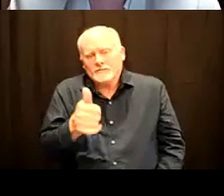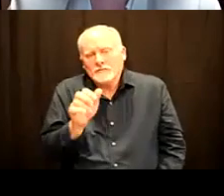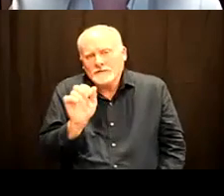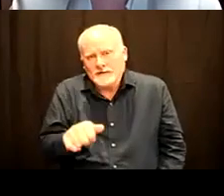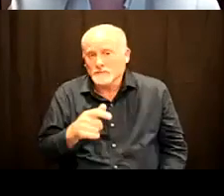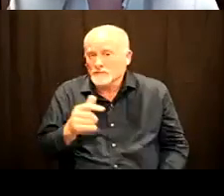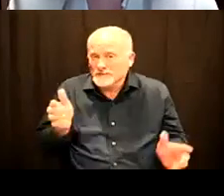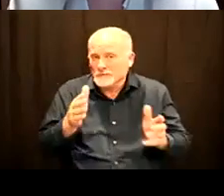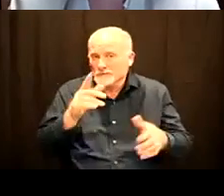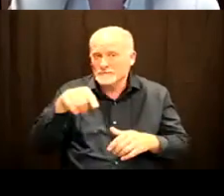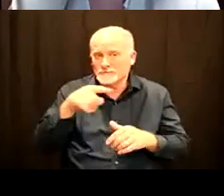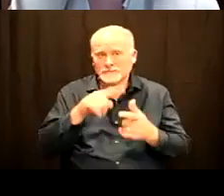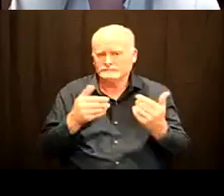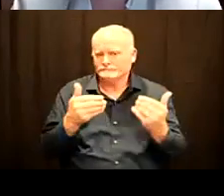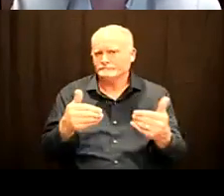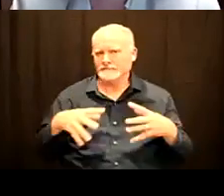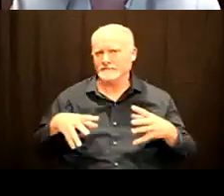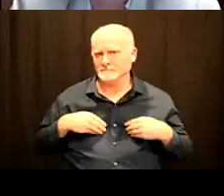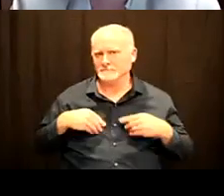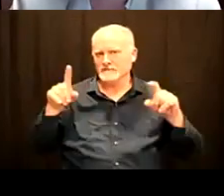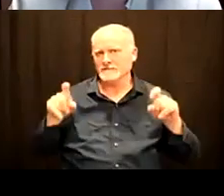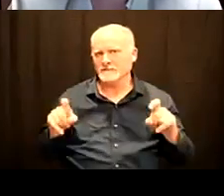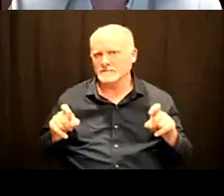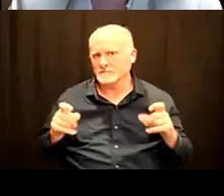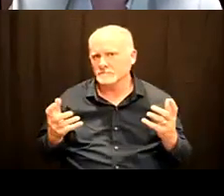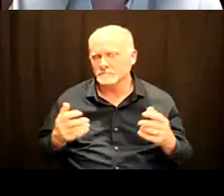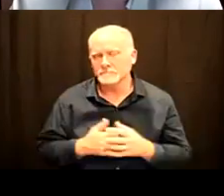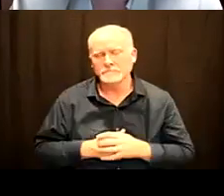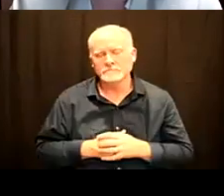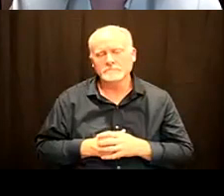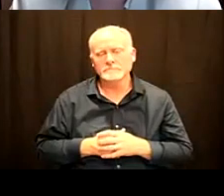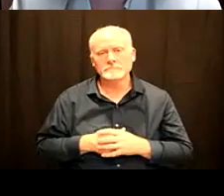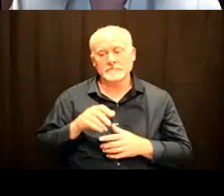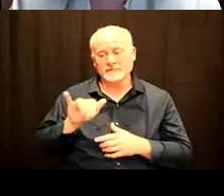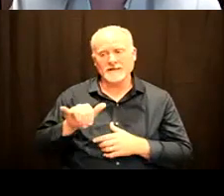campus employees to take advantage of this testing resource it not only supports your health and the